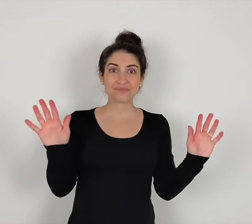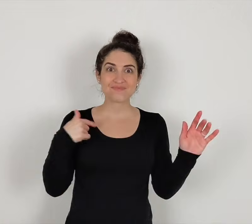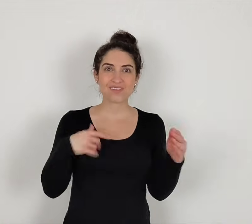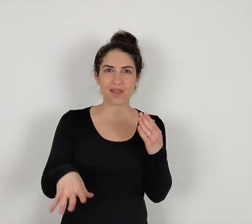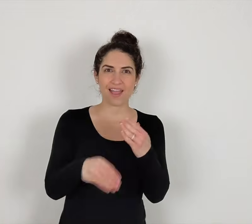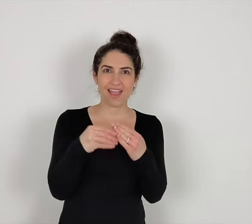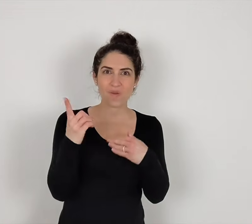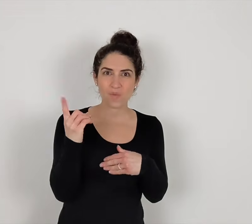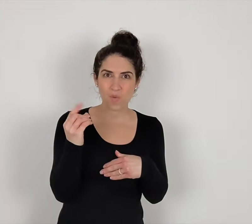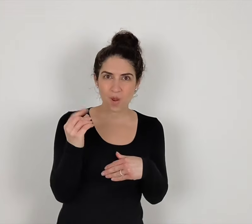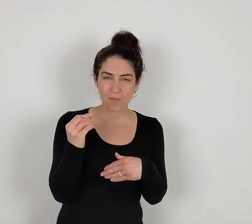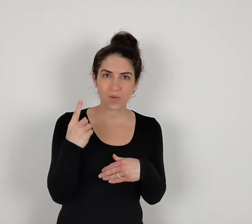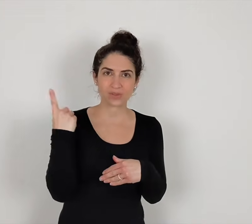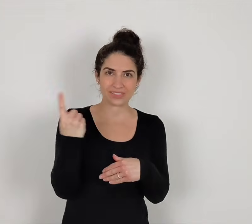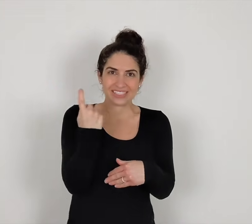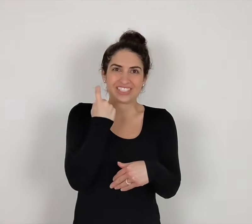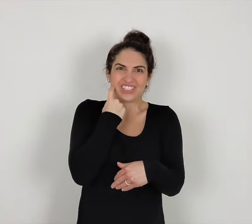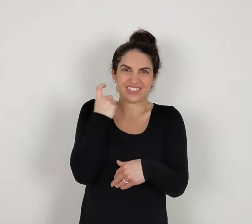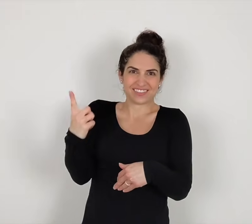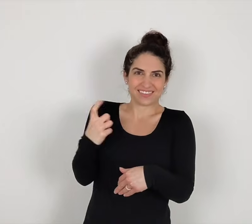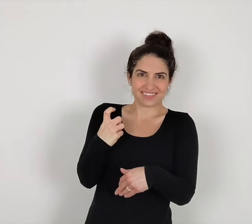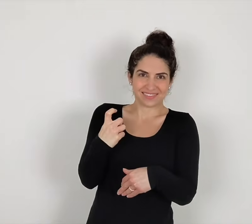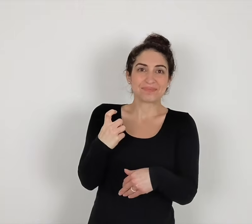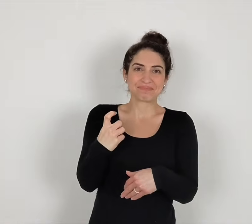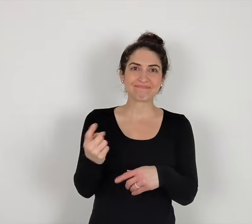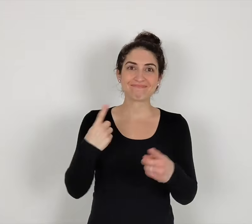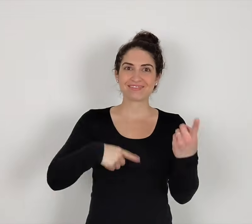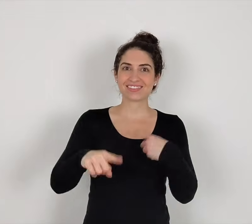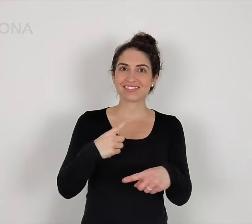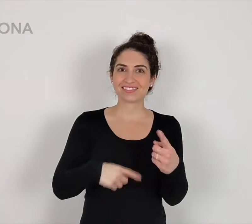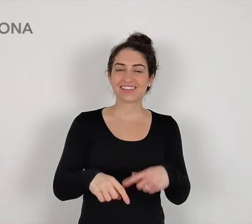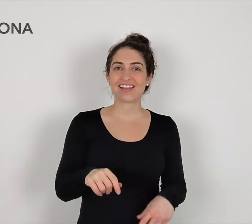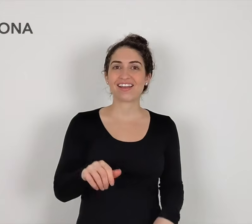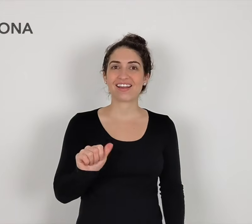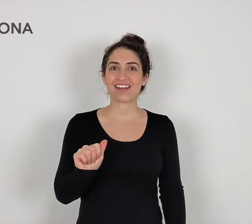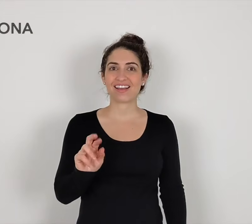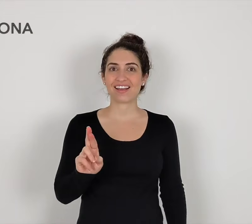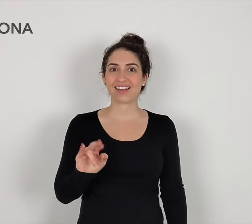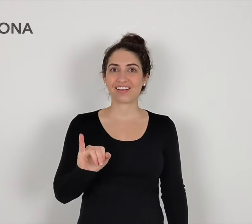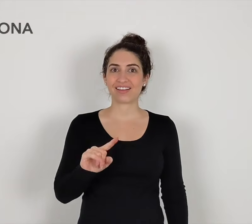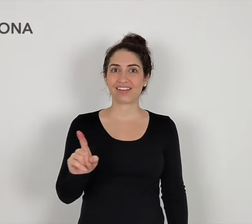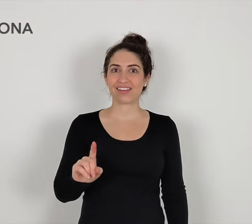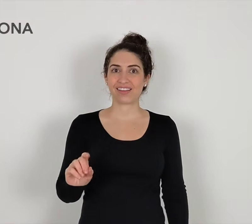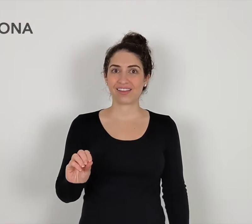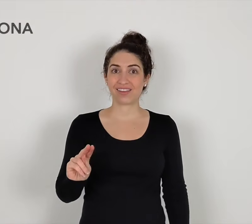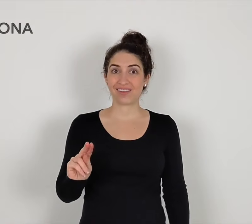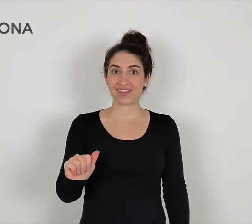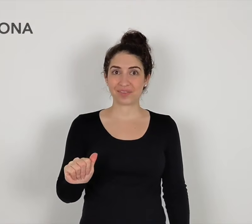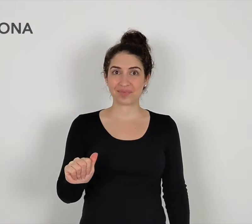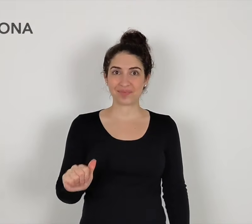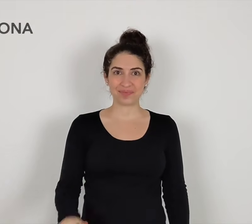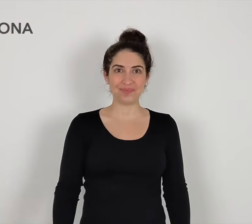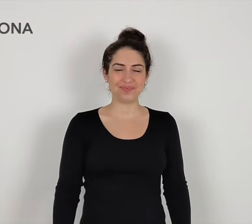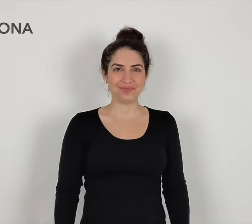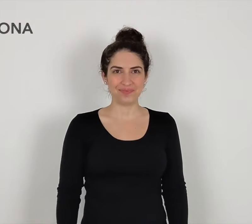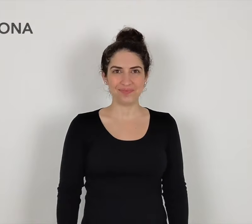Okay? And I'm adding one more. Someone just asked me about the sign Arizona.